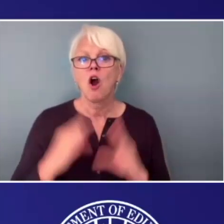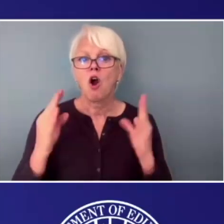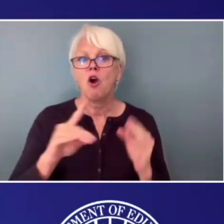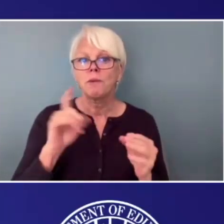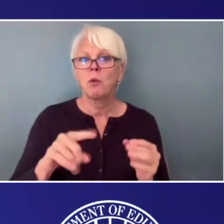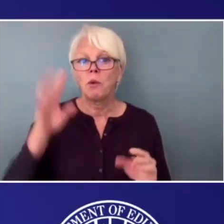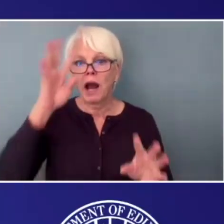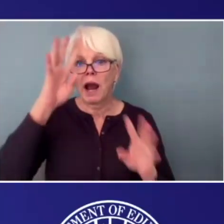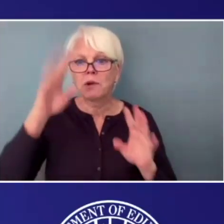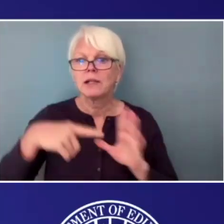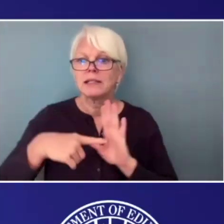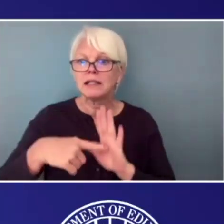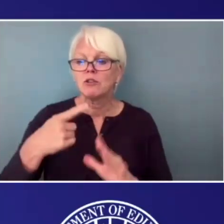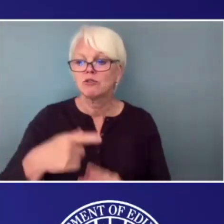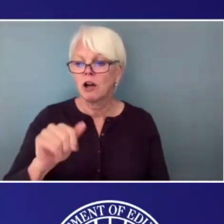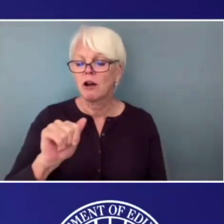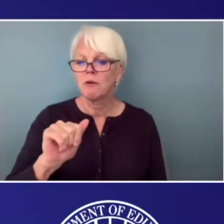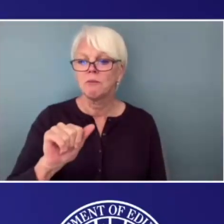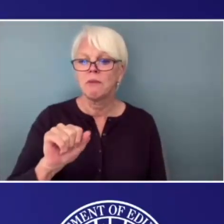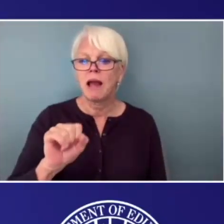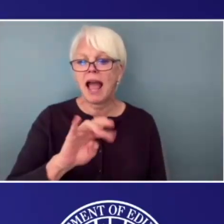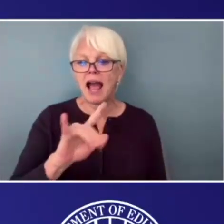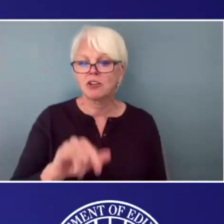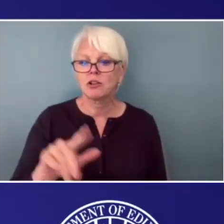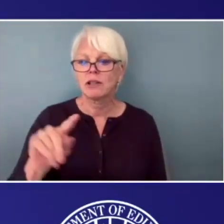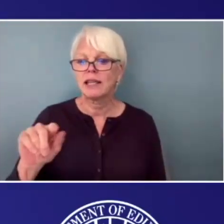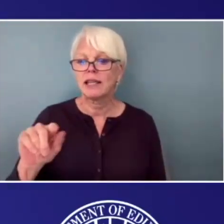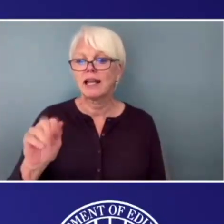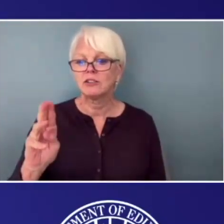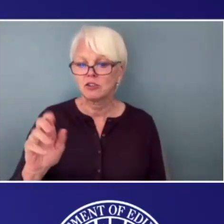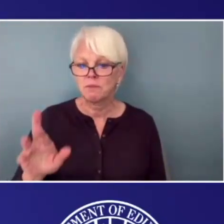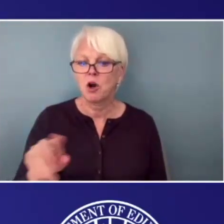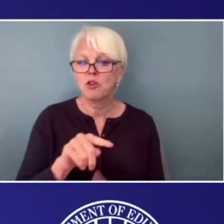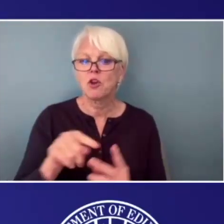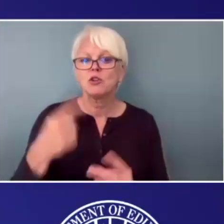from Ashley, Tamar, those are for our tomorrow's session, correct?